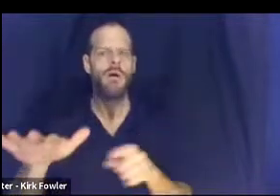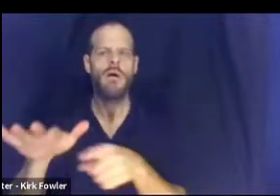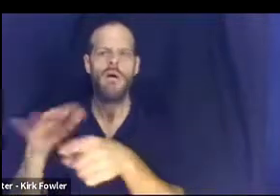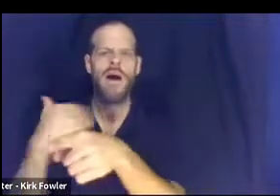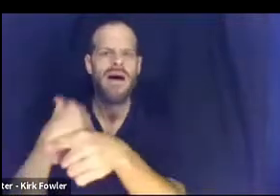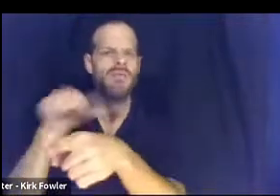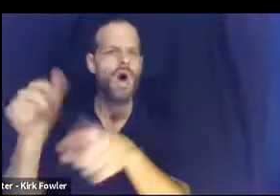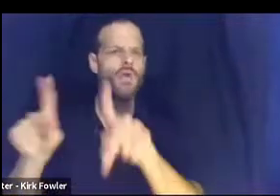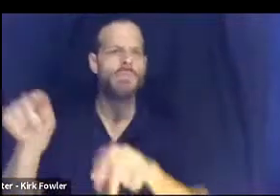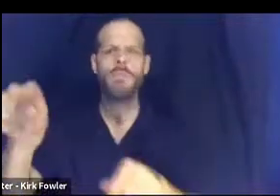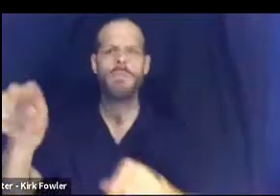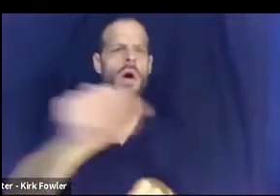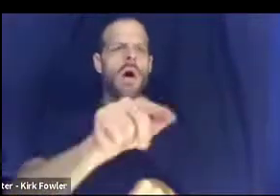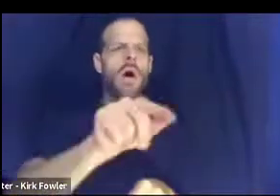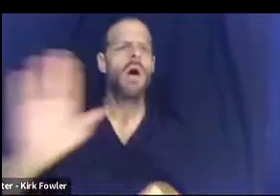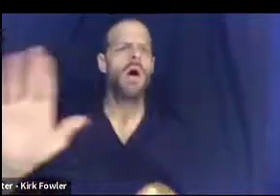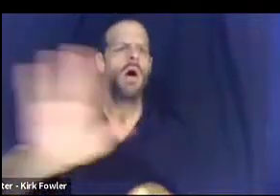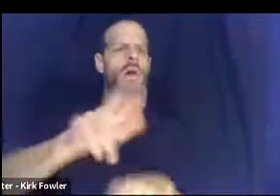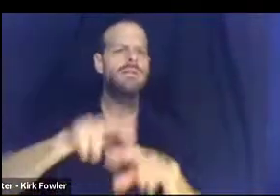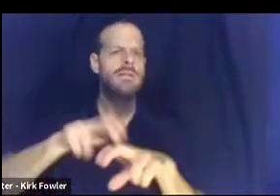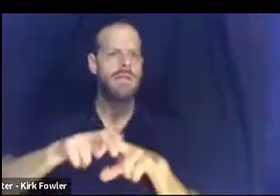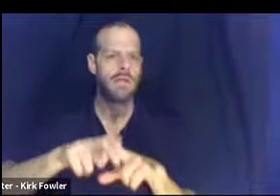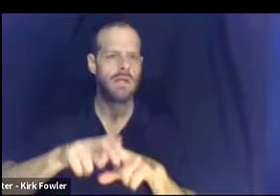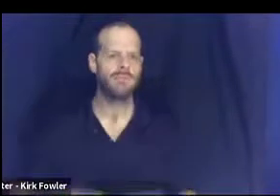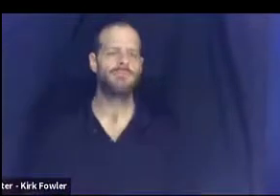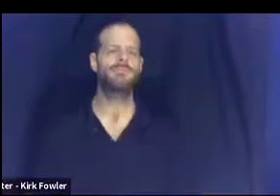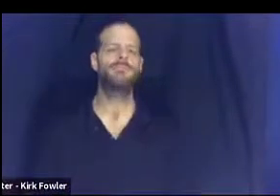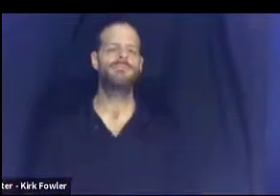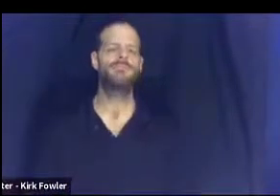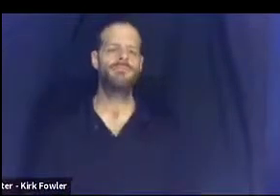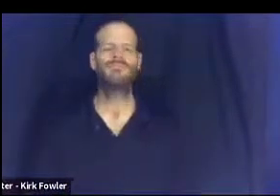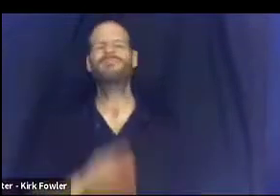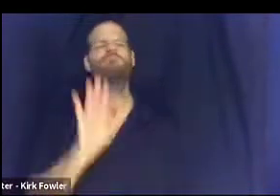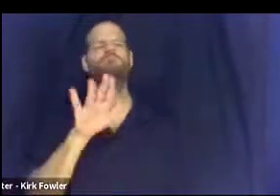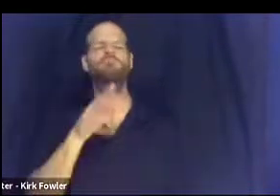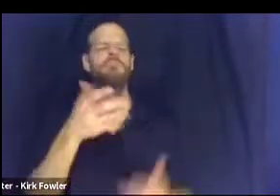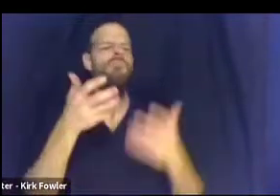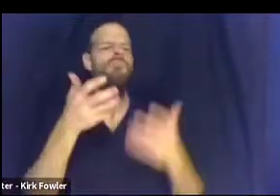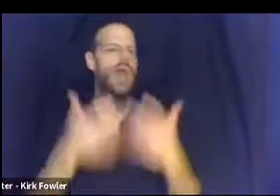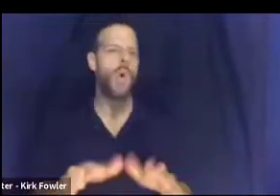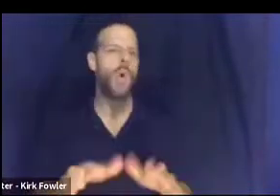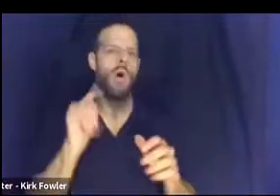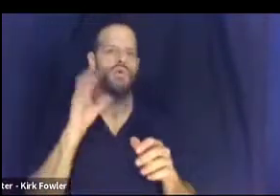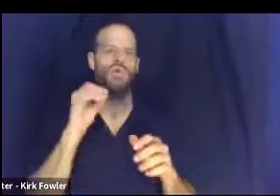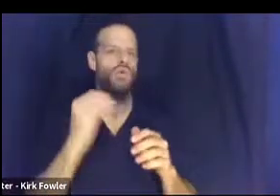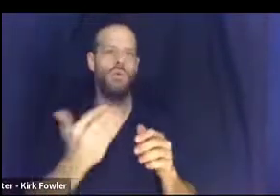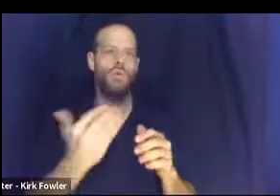Okay. So, I'm not gonna spend tons of time on this at all, but communication system level for tangible symbols